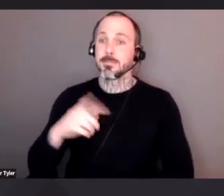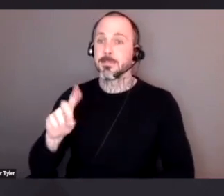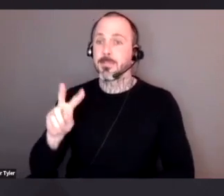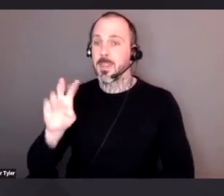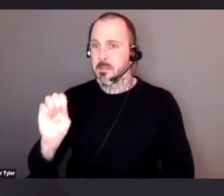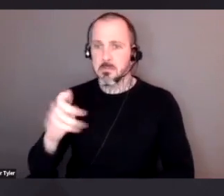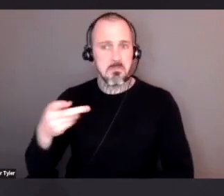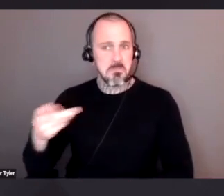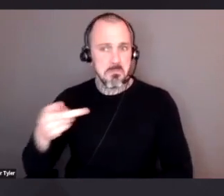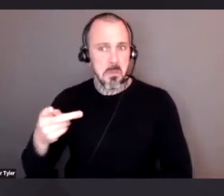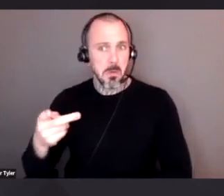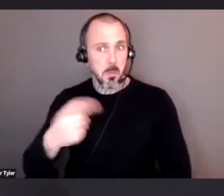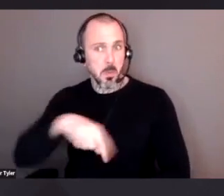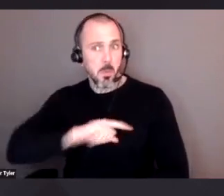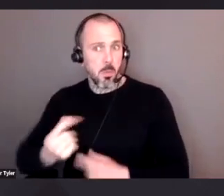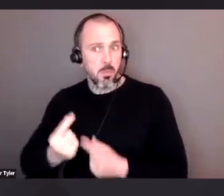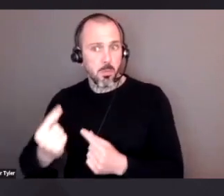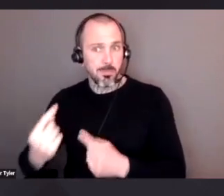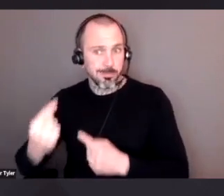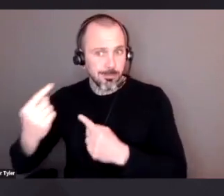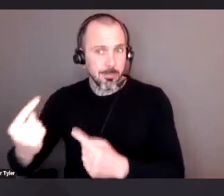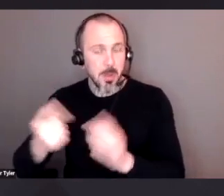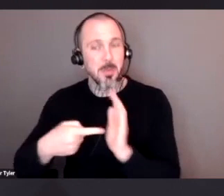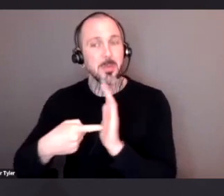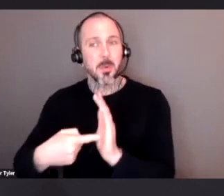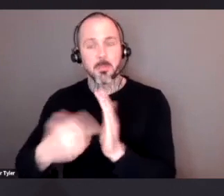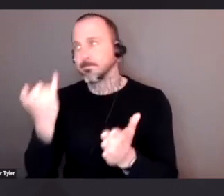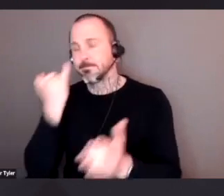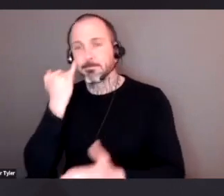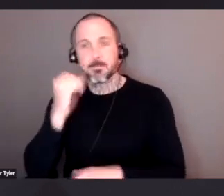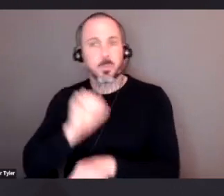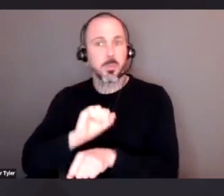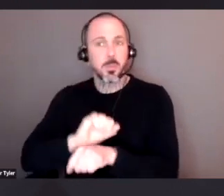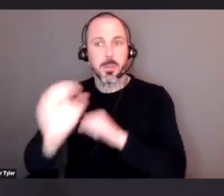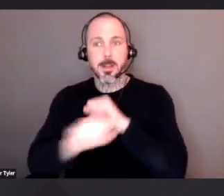and interview practices. I will also invite Dave to share his experiences